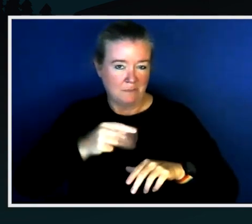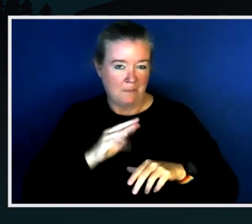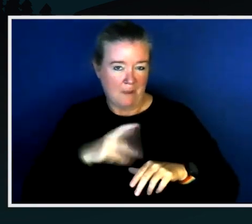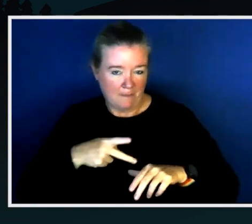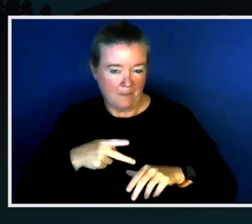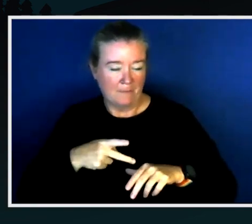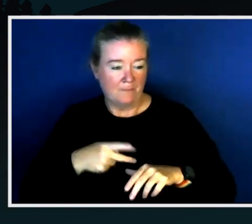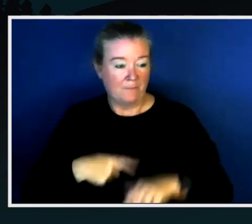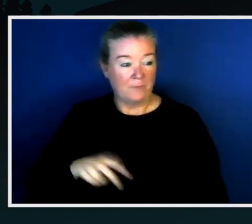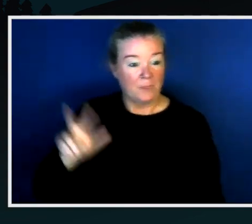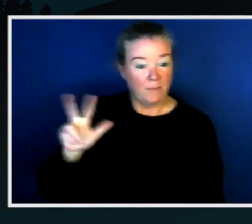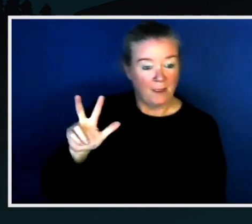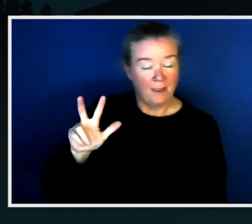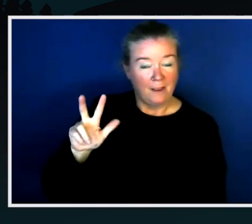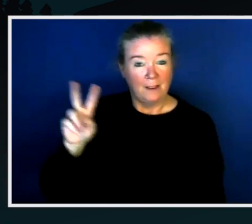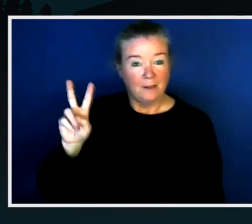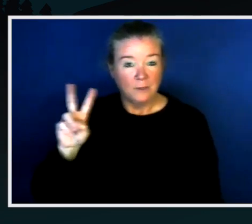STAFF AND CAMPERS >> Three, two, one!